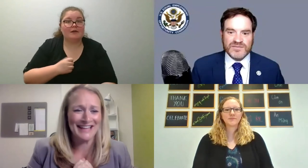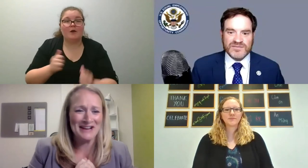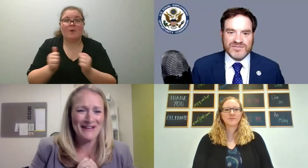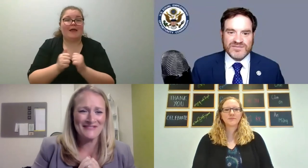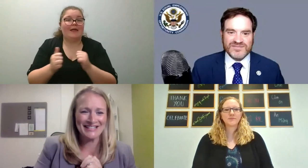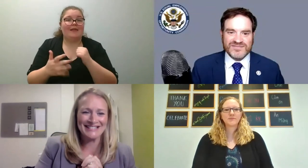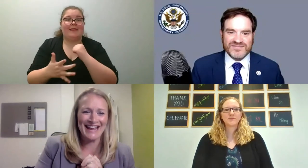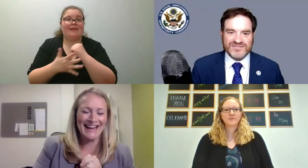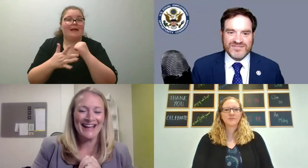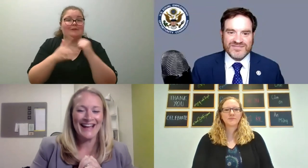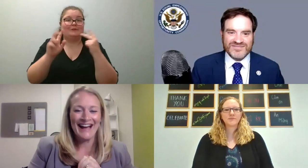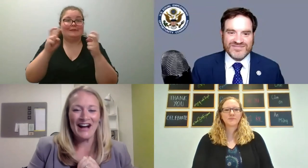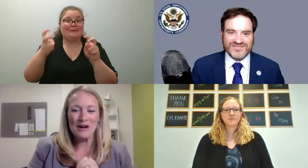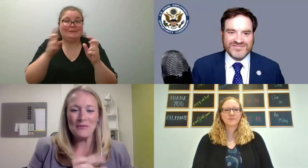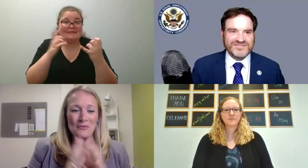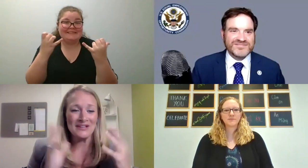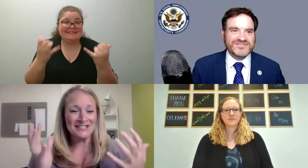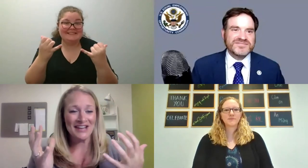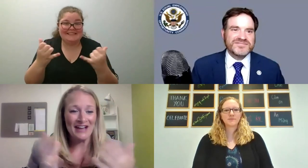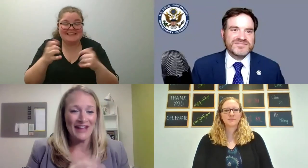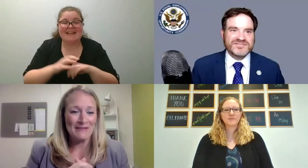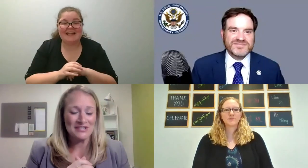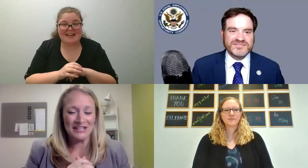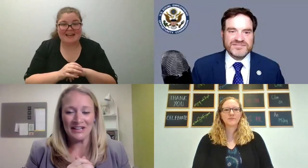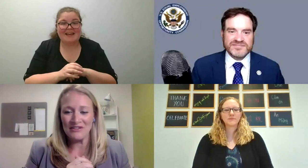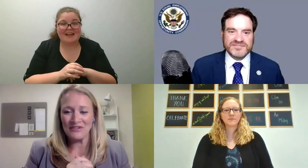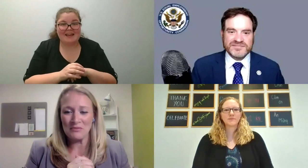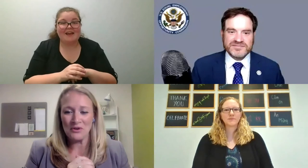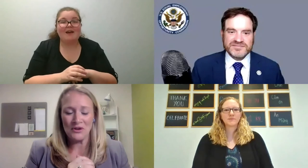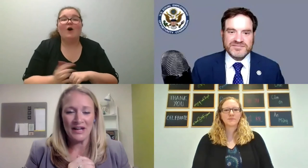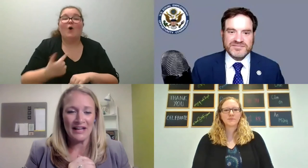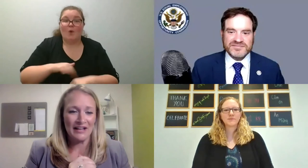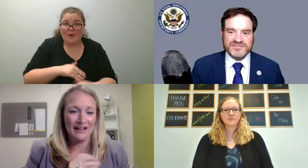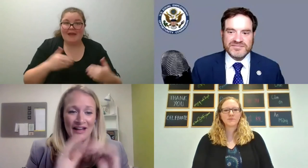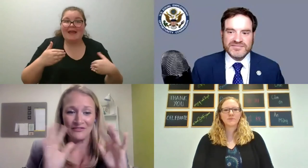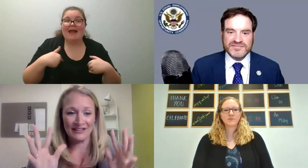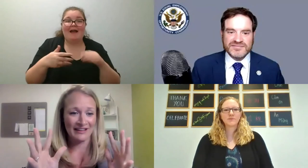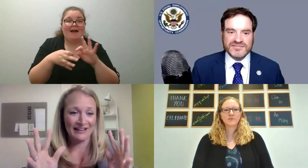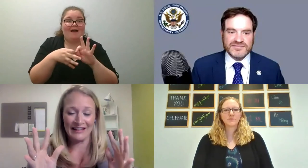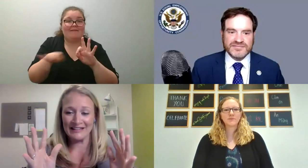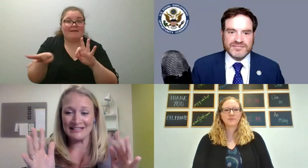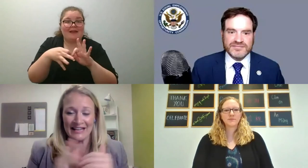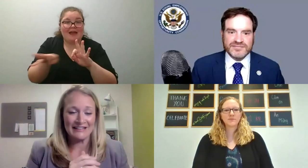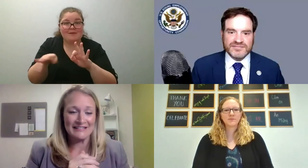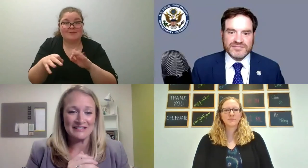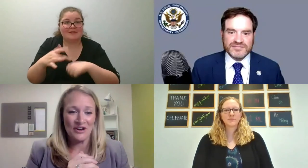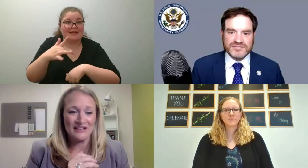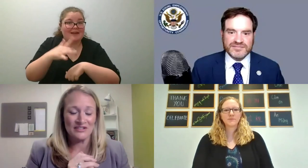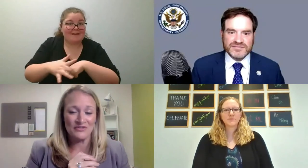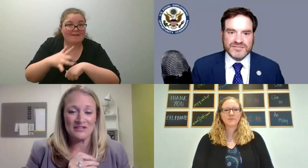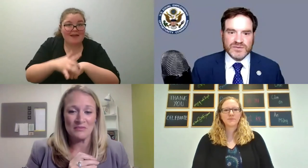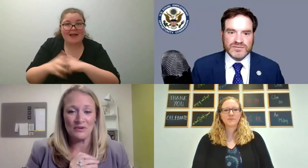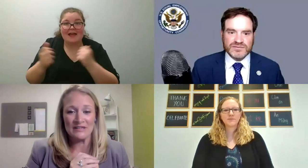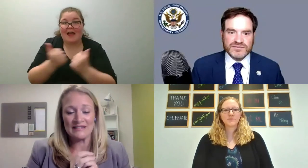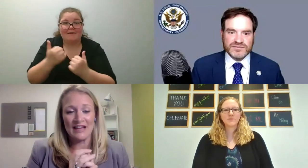that I'm having today, but we did have captioning available and everything in the settings is correct and for some reason